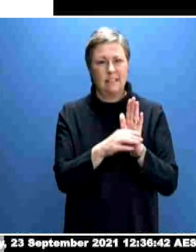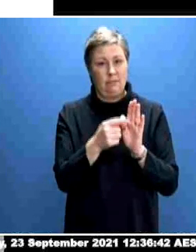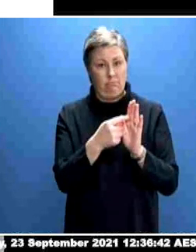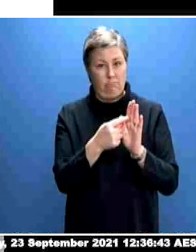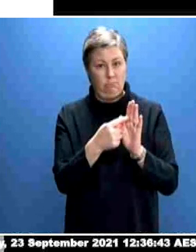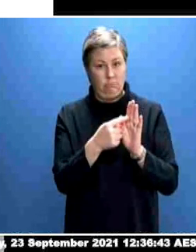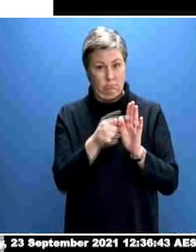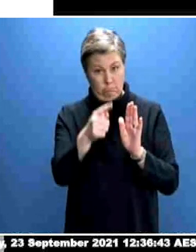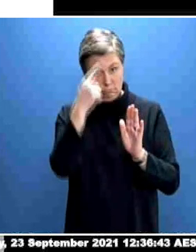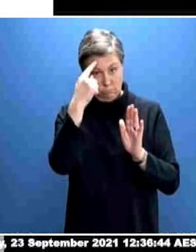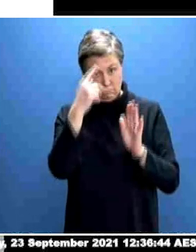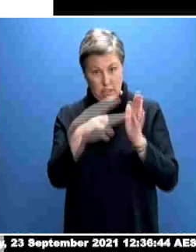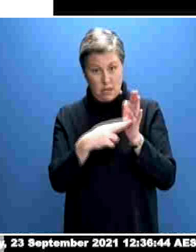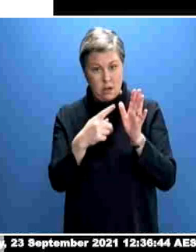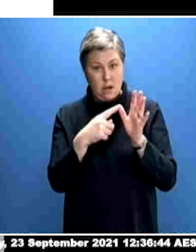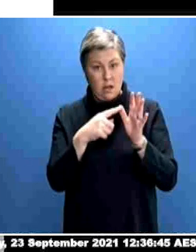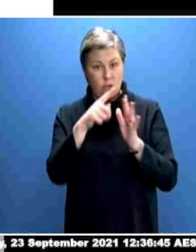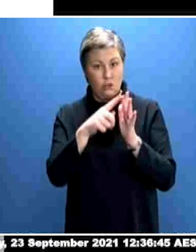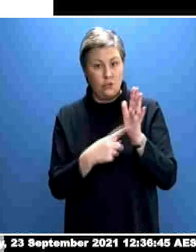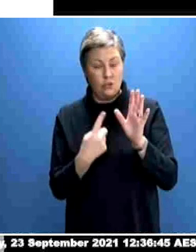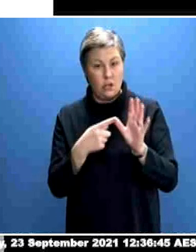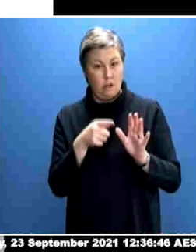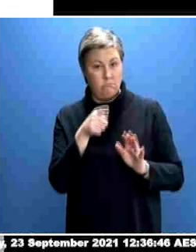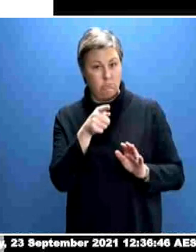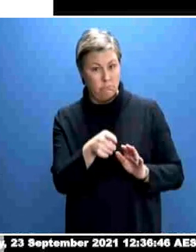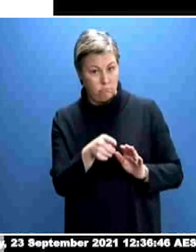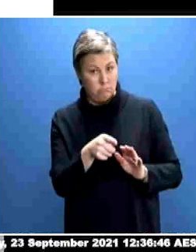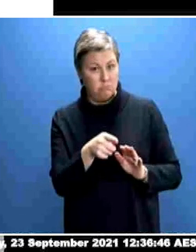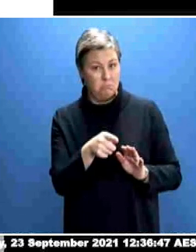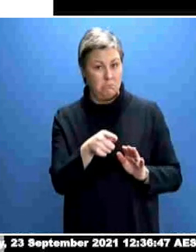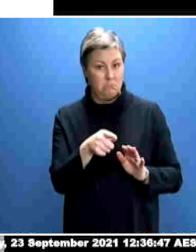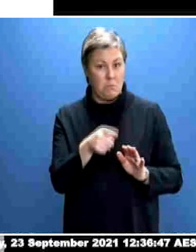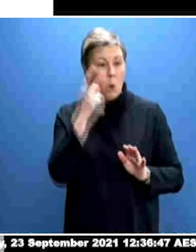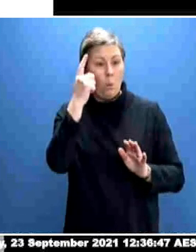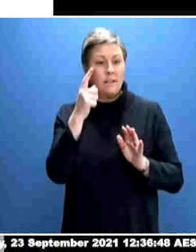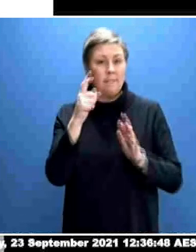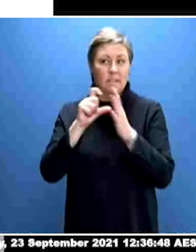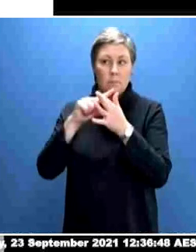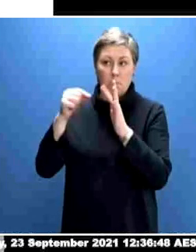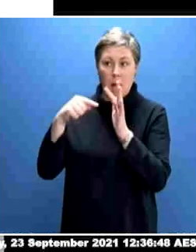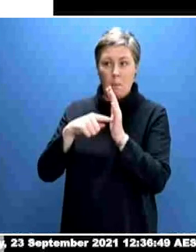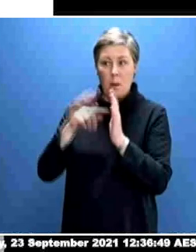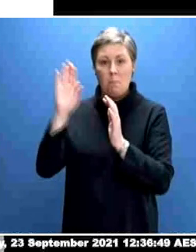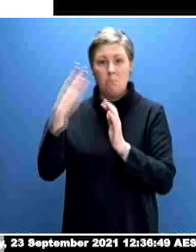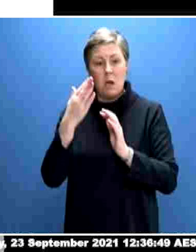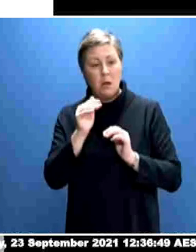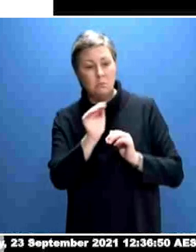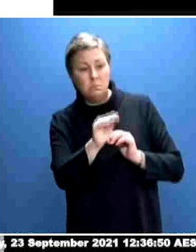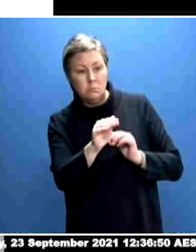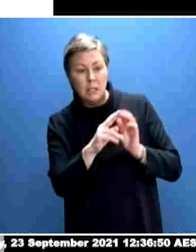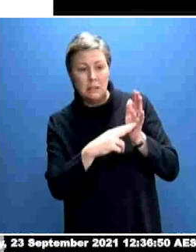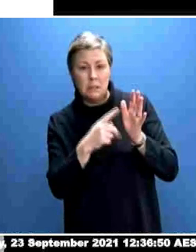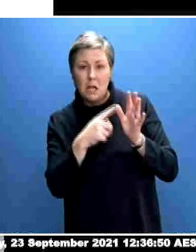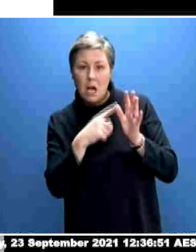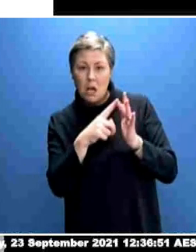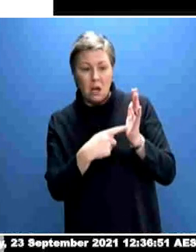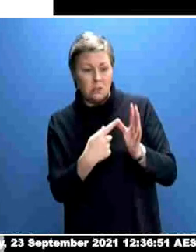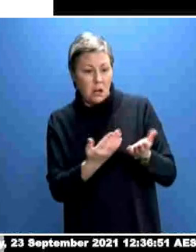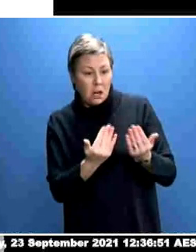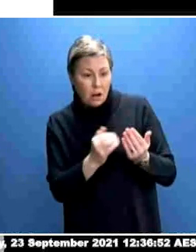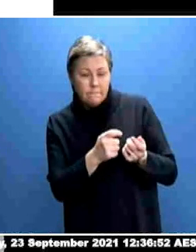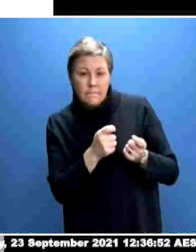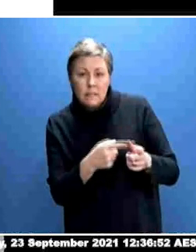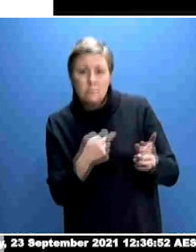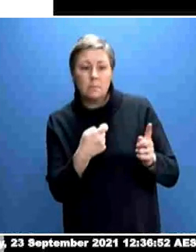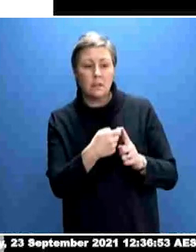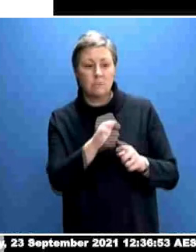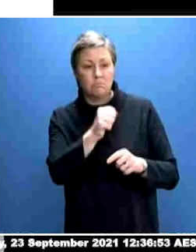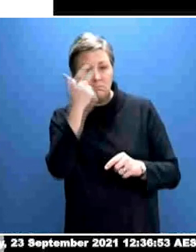that NAAJA has been consulted about, or views sought with respect to Aboriginal